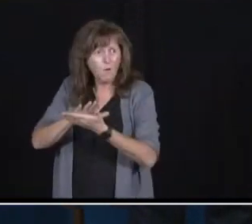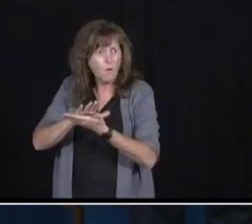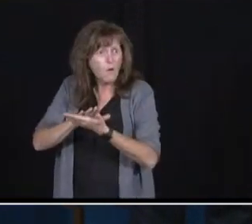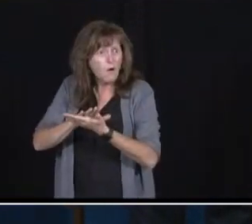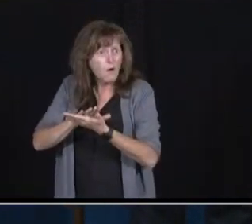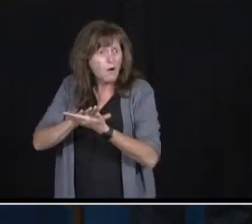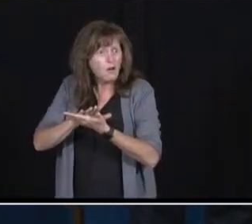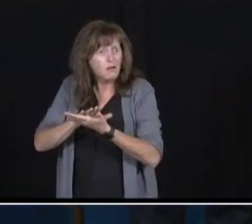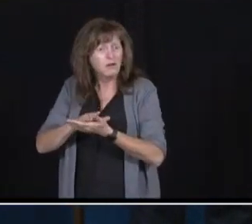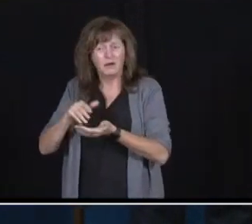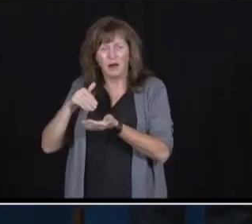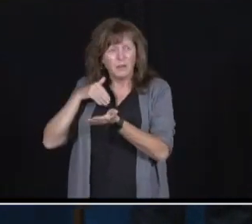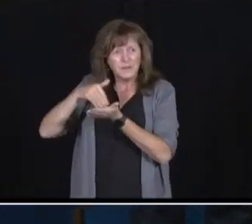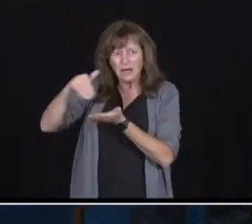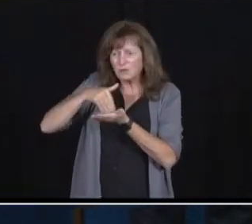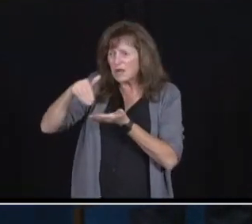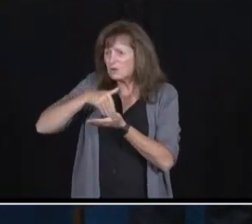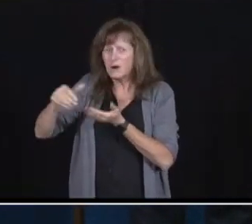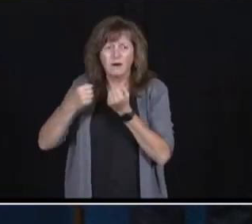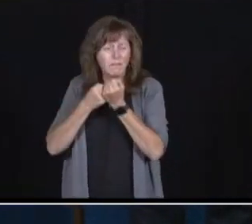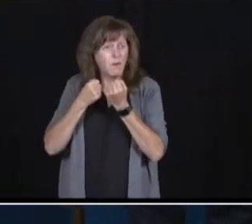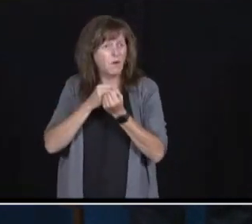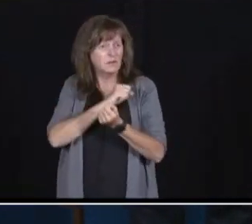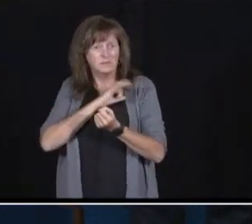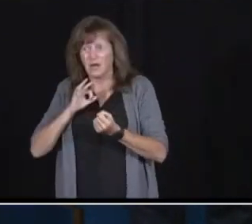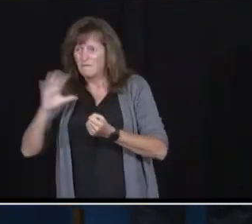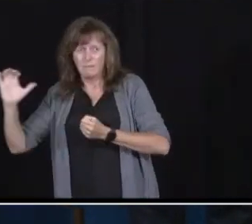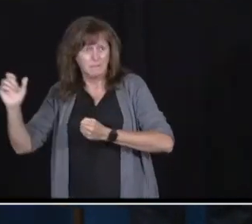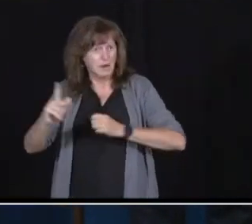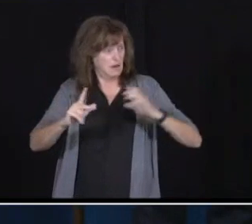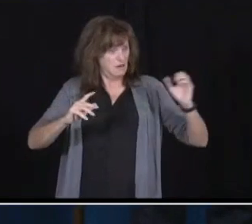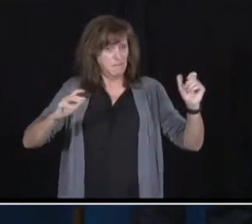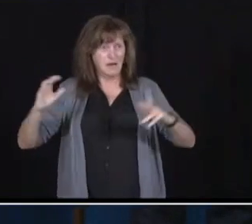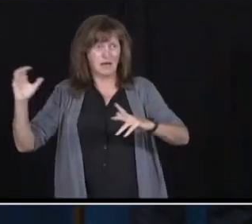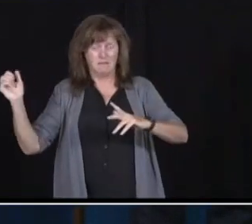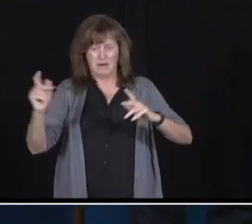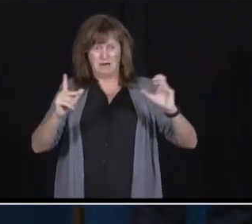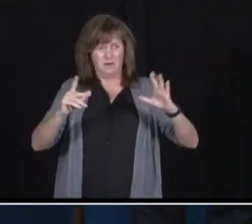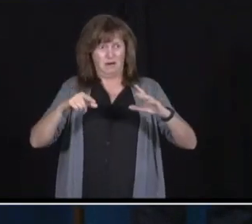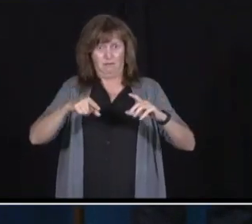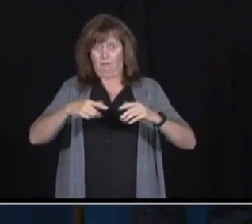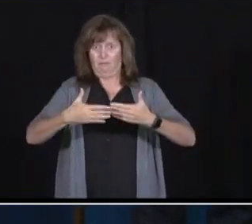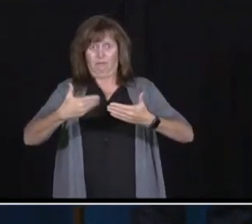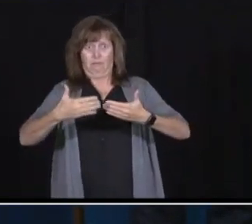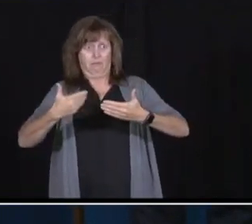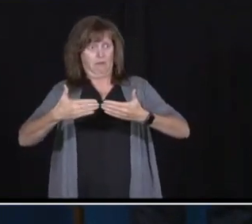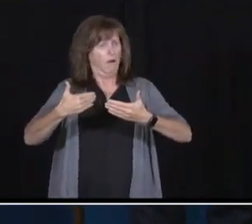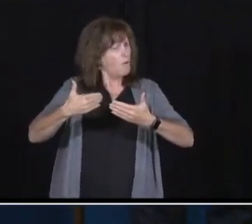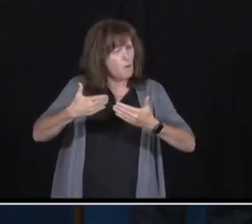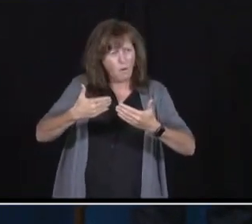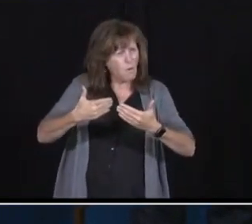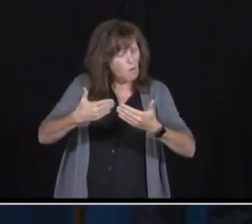back to school in September is not the easy thing to do, but it is the right